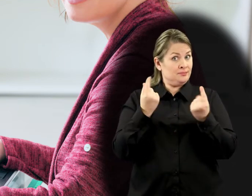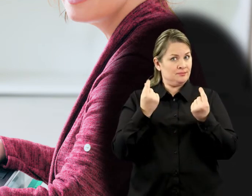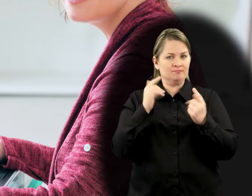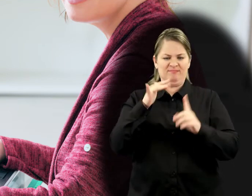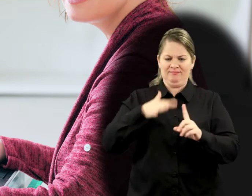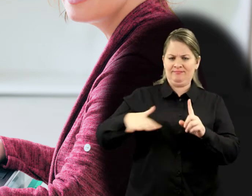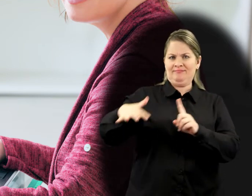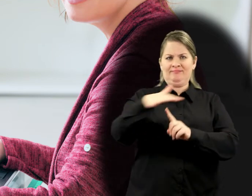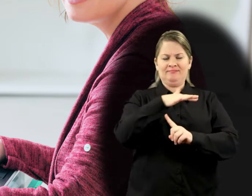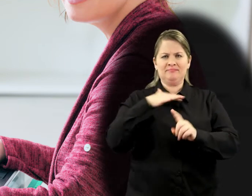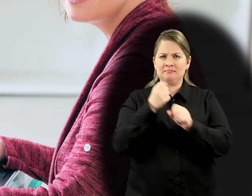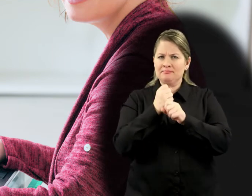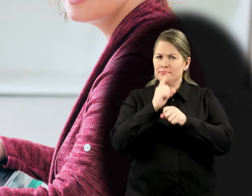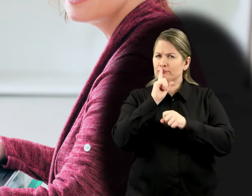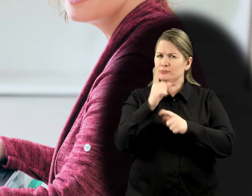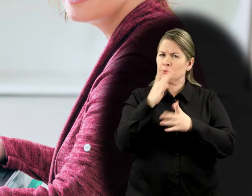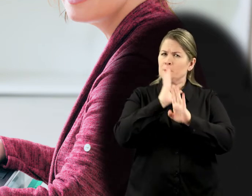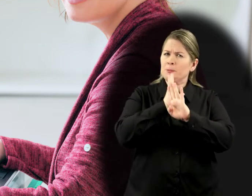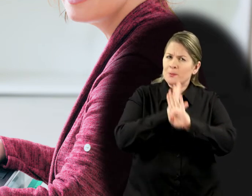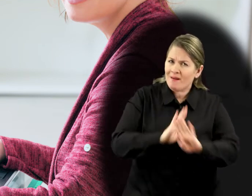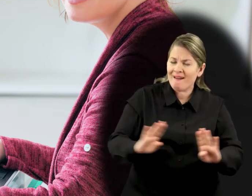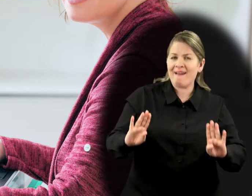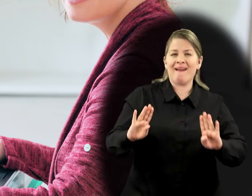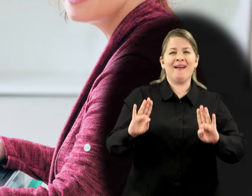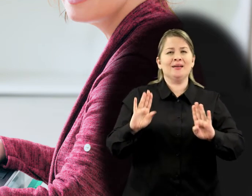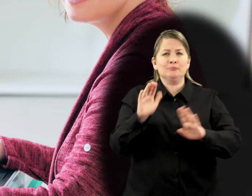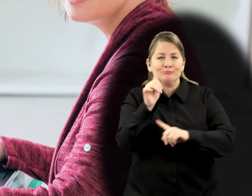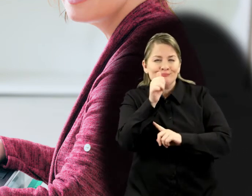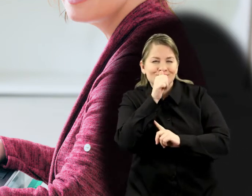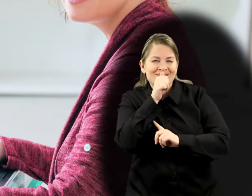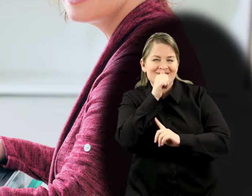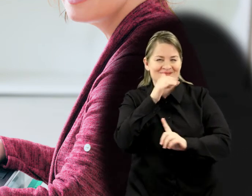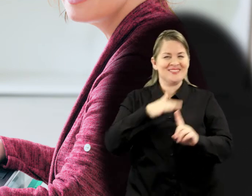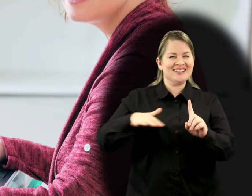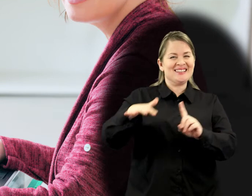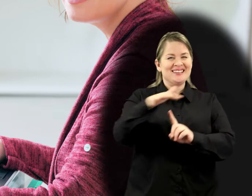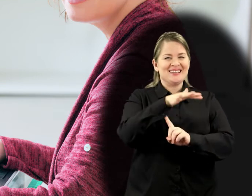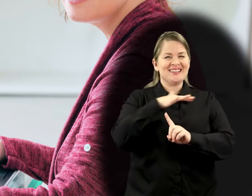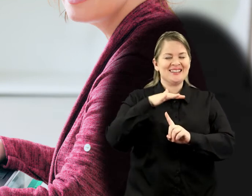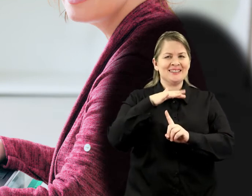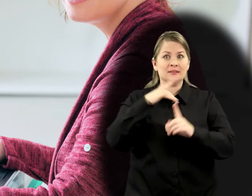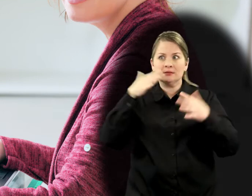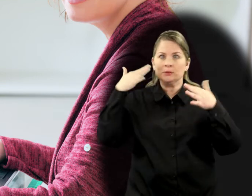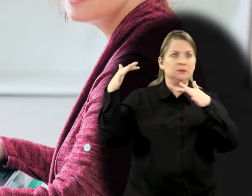First, consider the setting. If you have a choice, find a quiet, private setting.